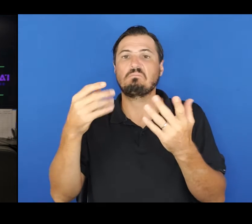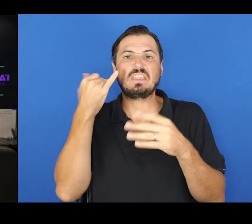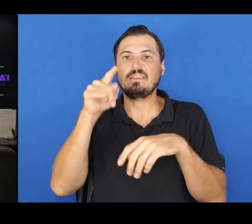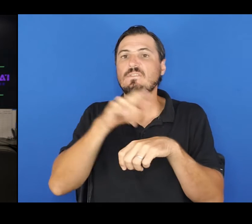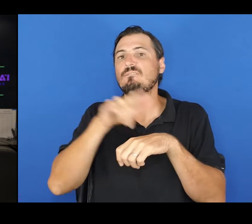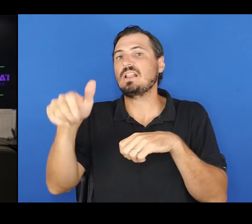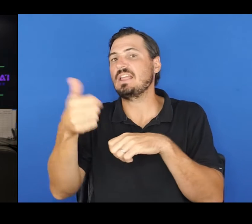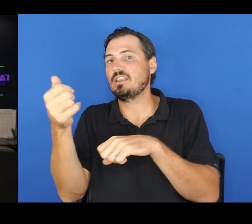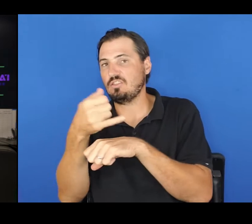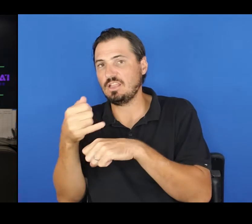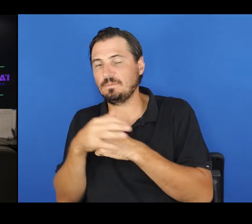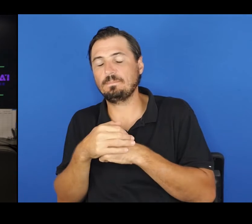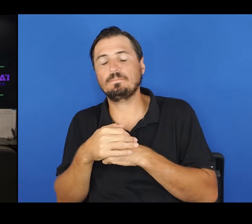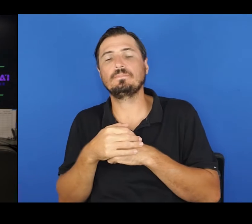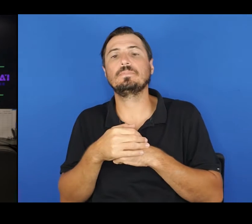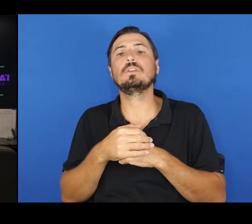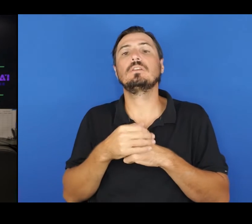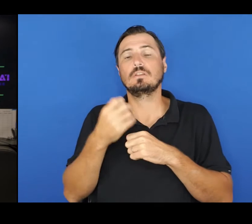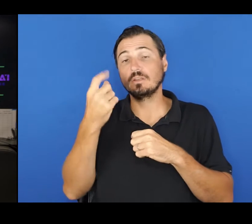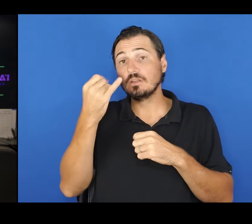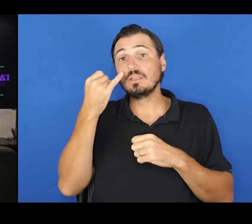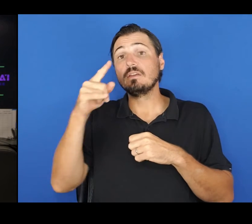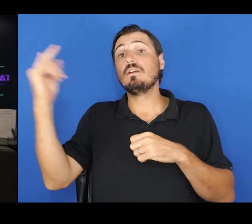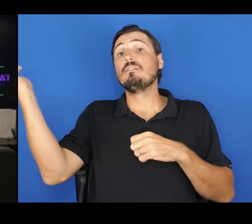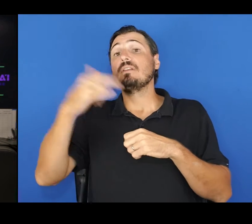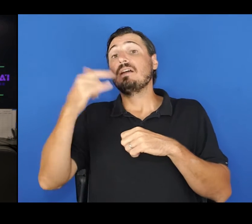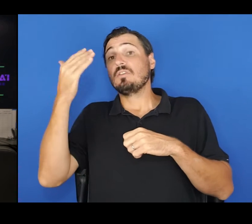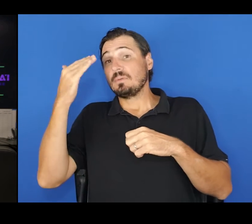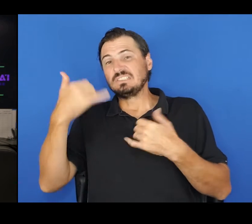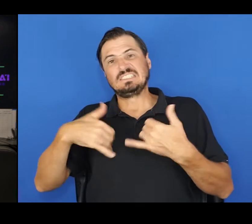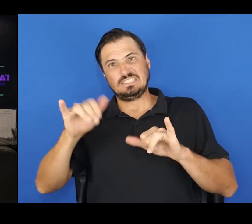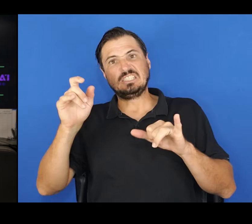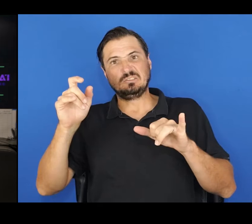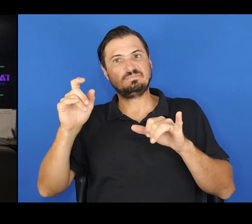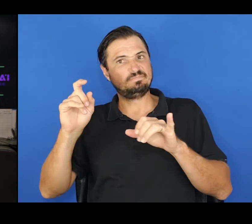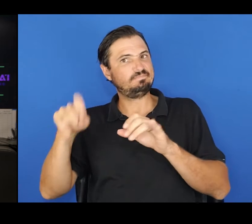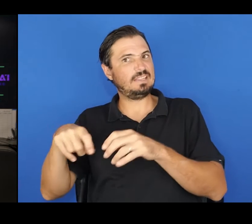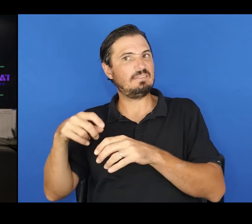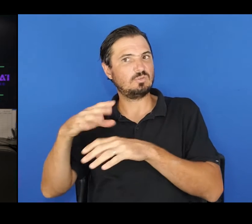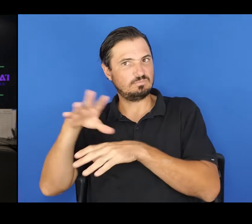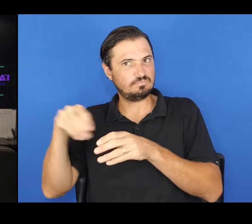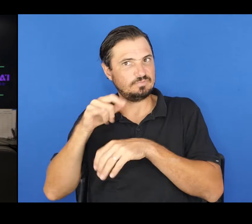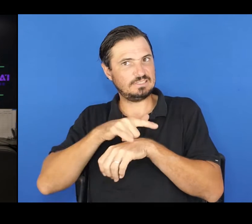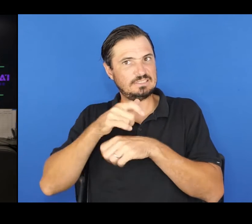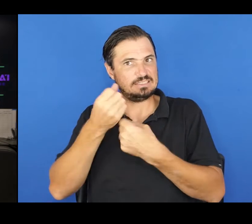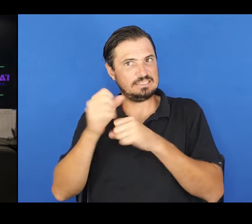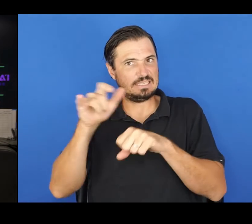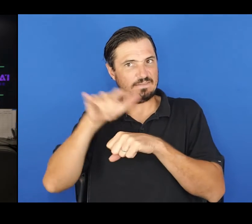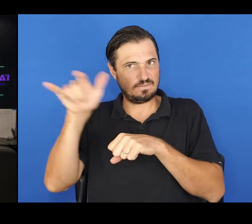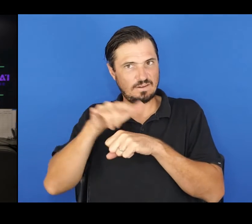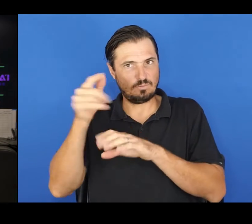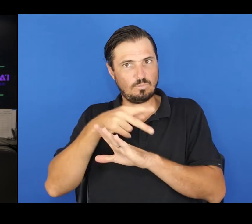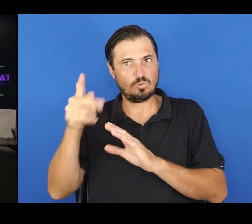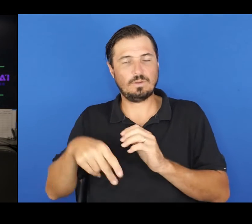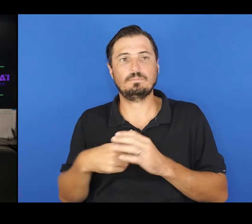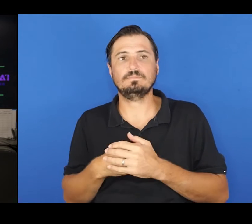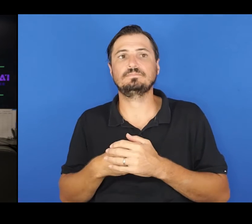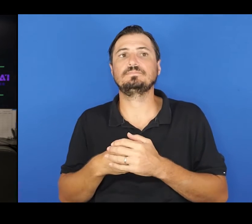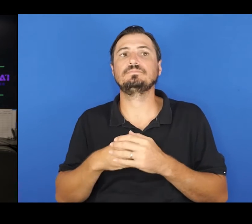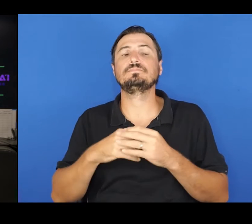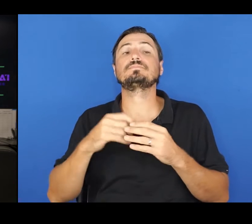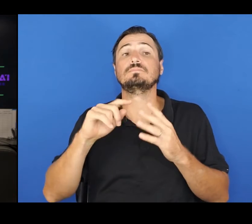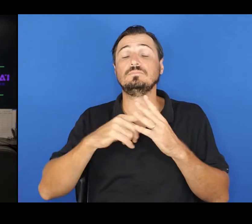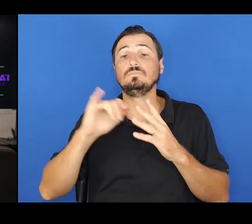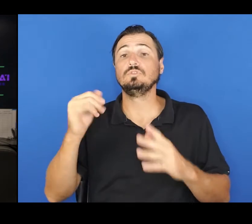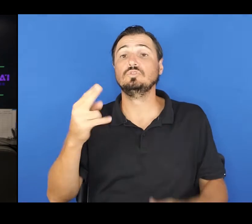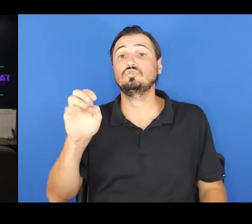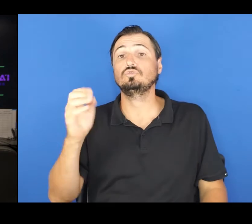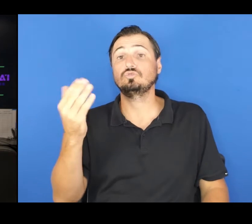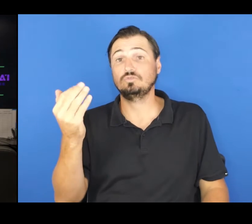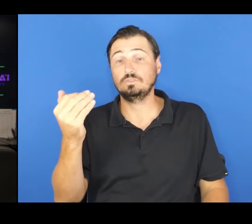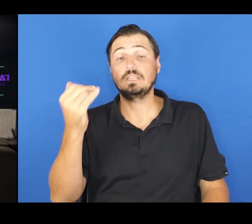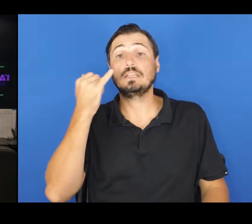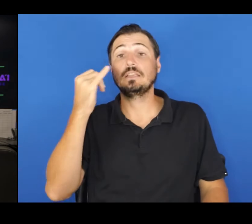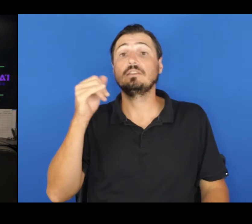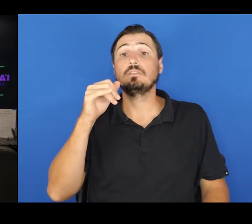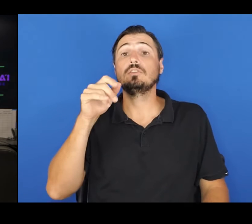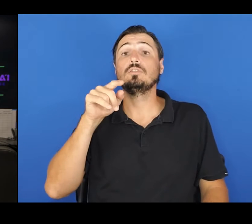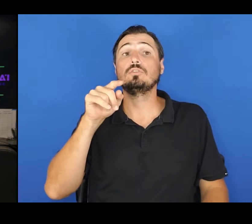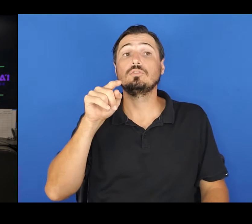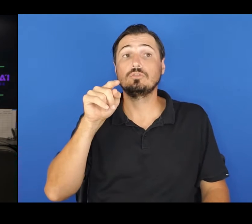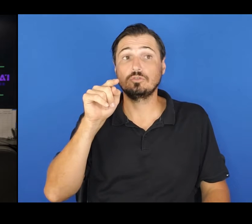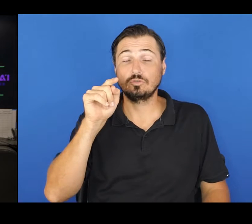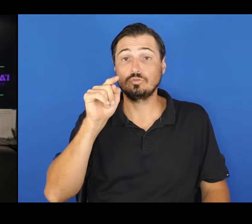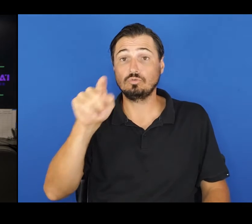Precautions are still in place for incoming mainland travel. Also effective June 15, if you have been fully vaccinated with at least one of your doses administered in Hawai’i, you can upload your